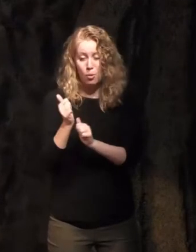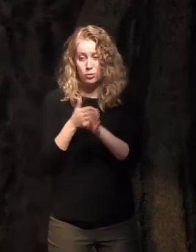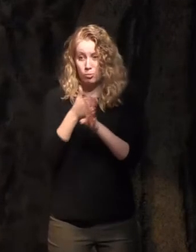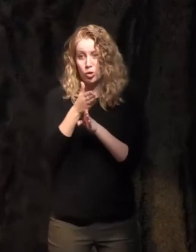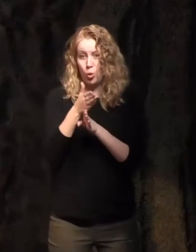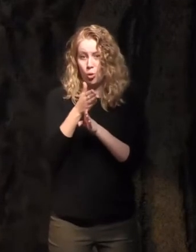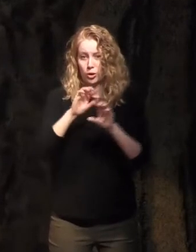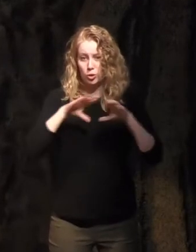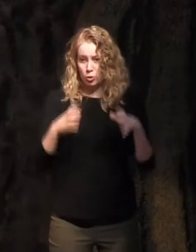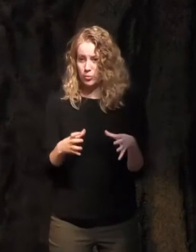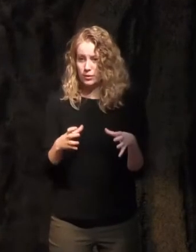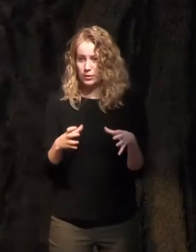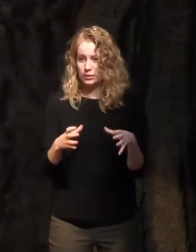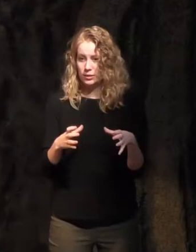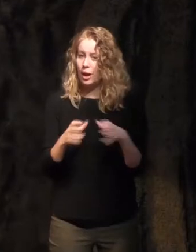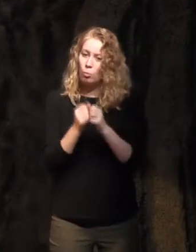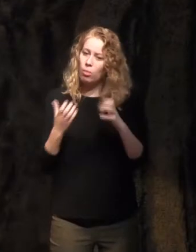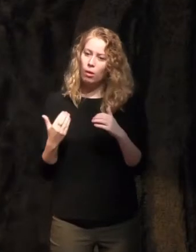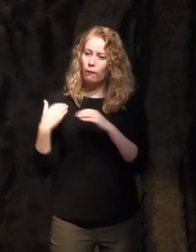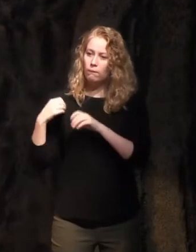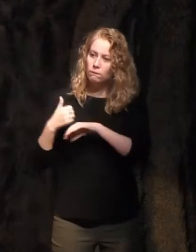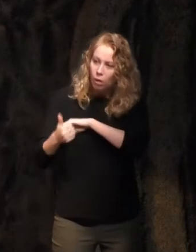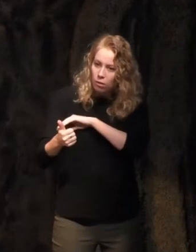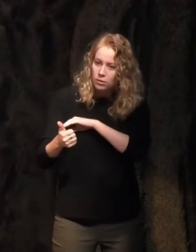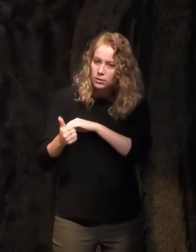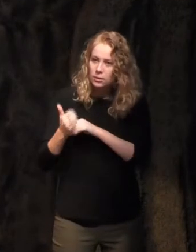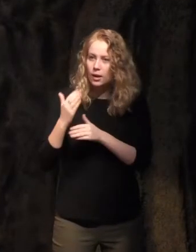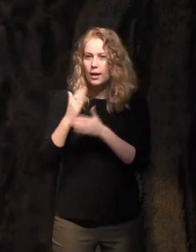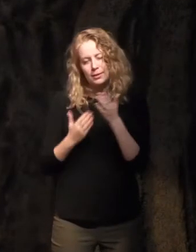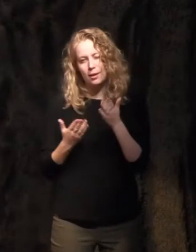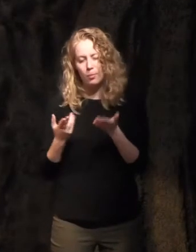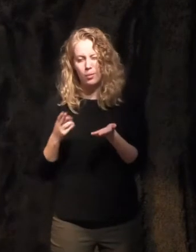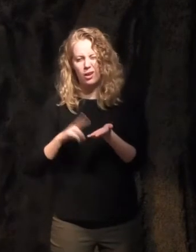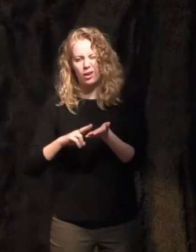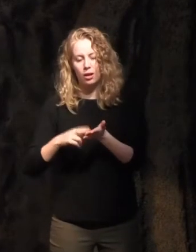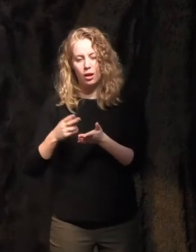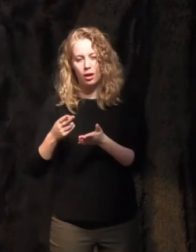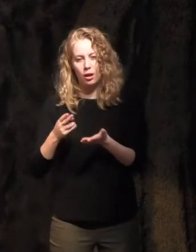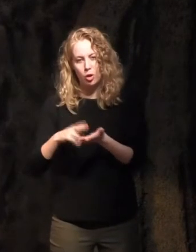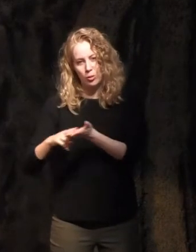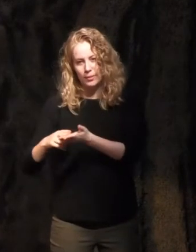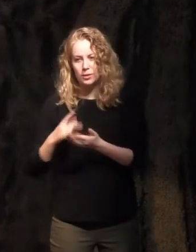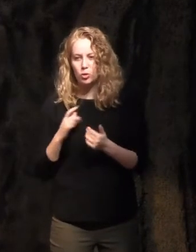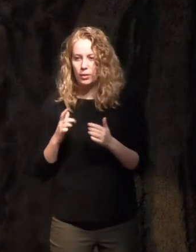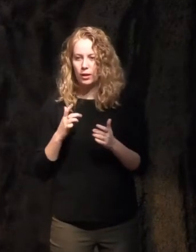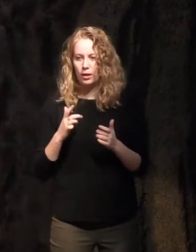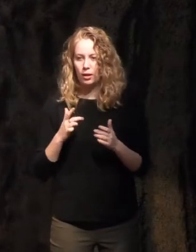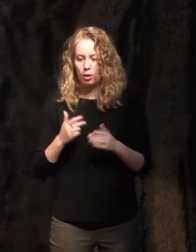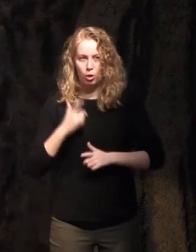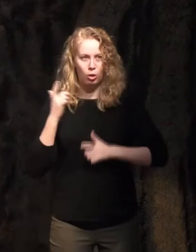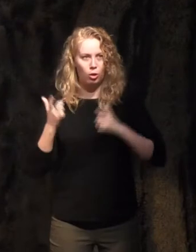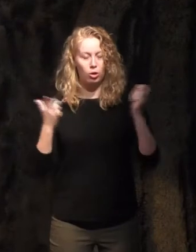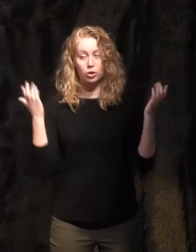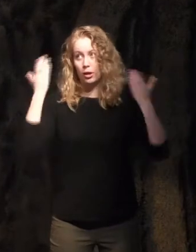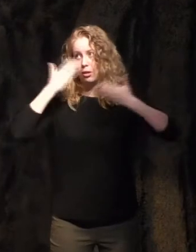and through no fault of their own, and some labor agreements too, to be largely unaware that the shows they were making,